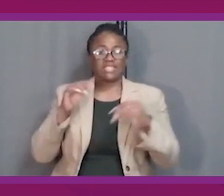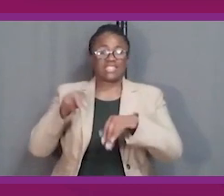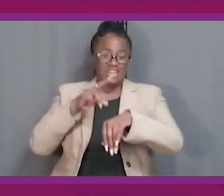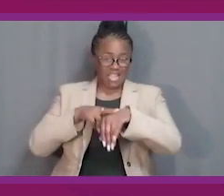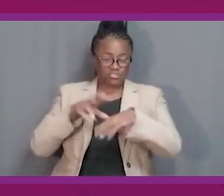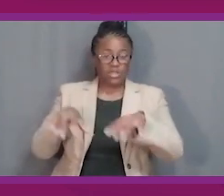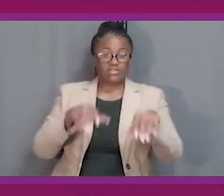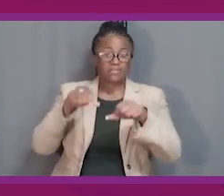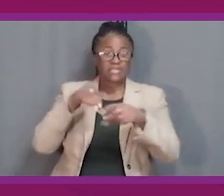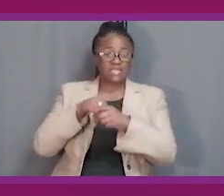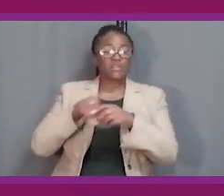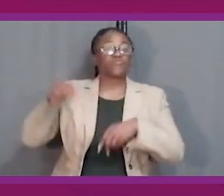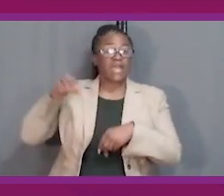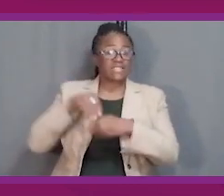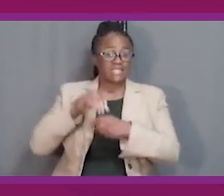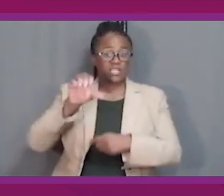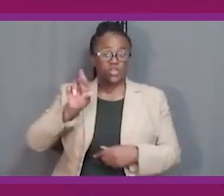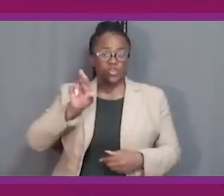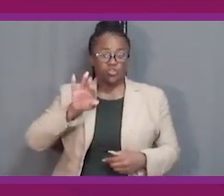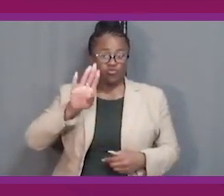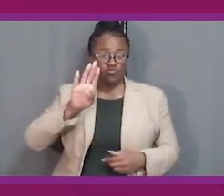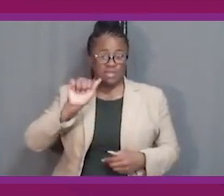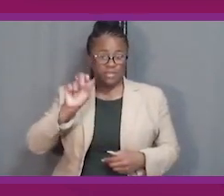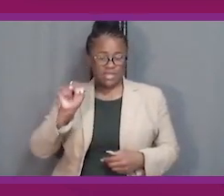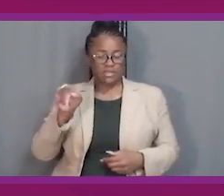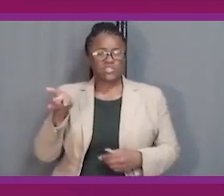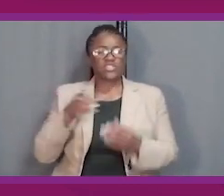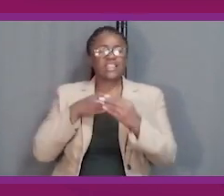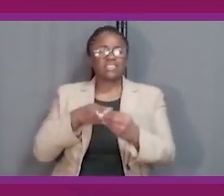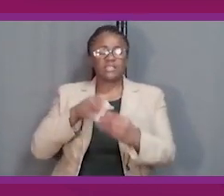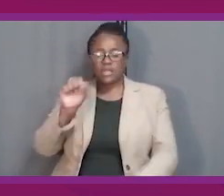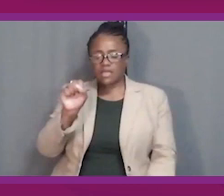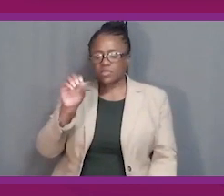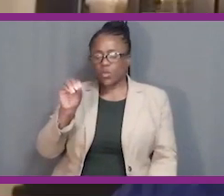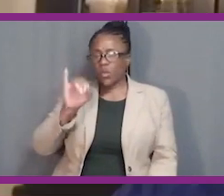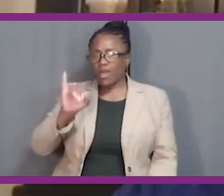Justice Project, which builds the conditions for transformative justice to grow and thrive.